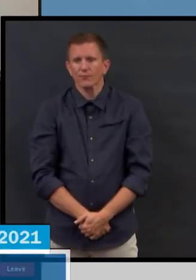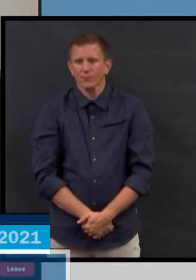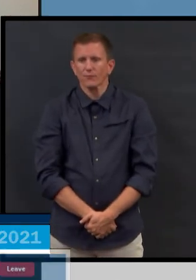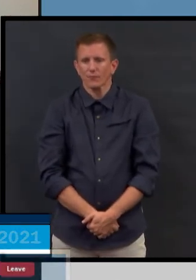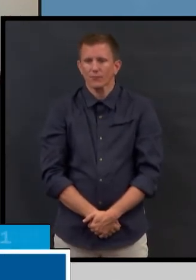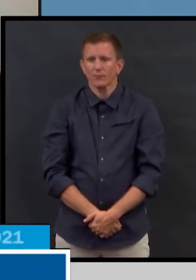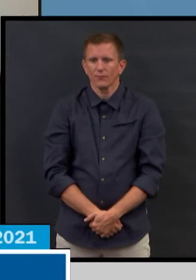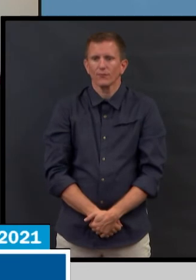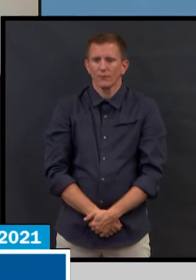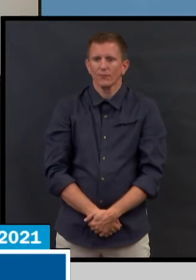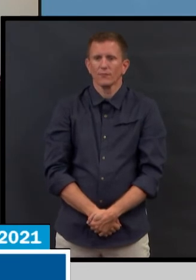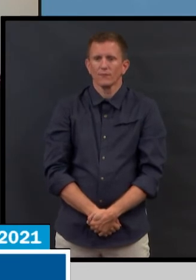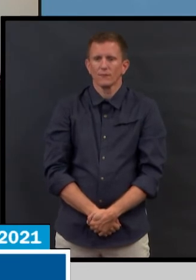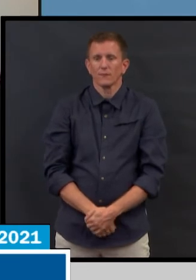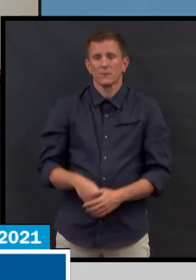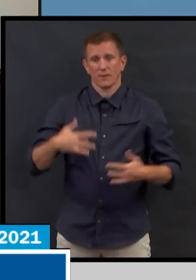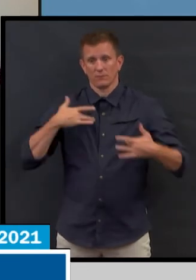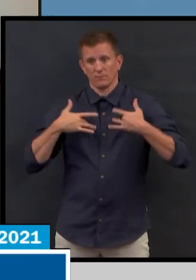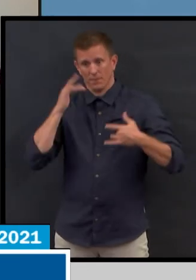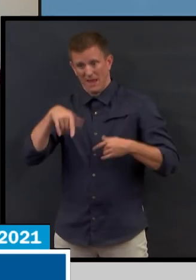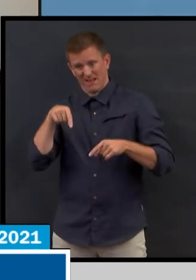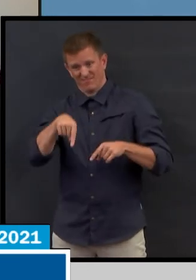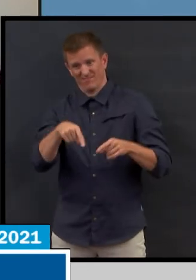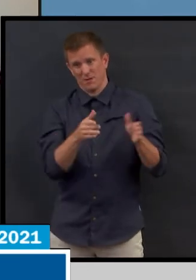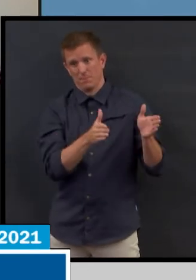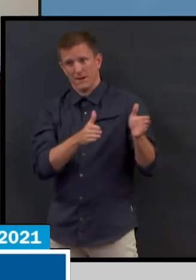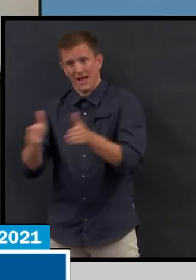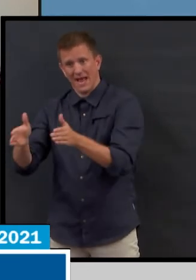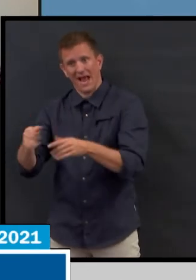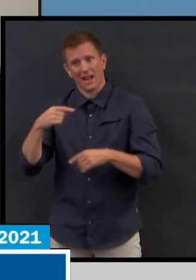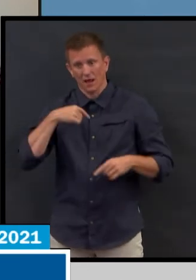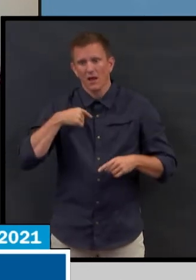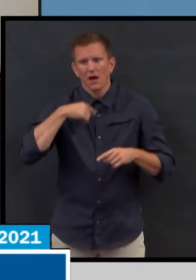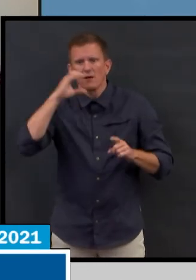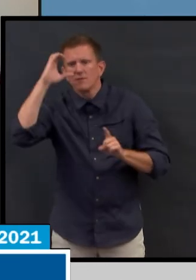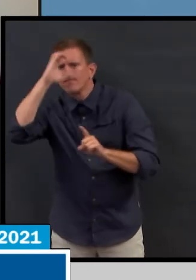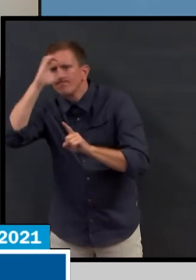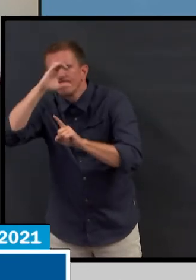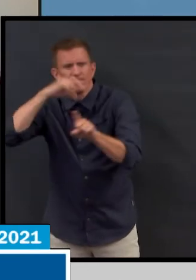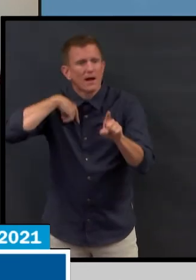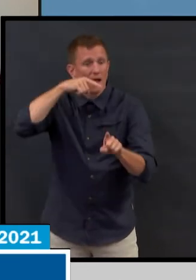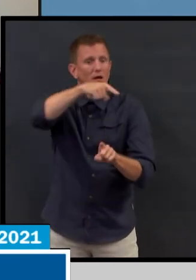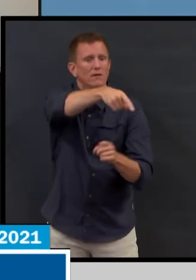advancing the acquisition program to ensure parks and recreation expands to meet those needs